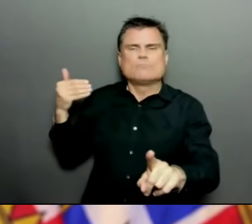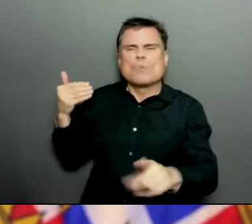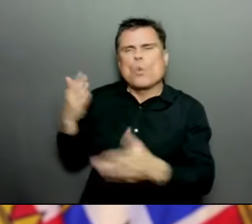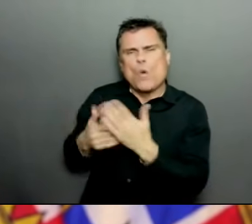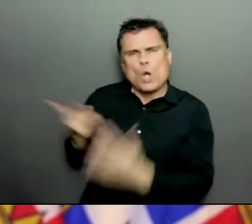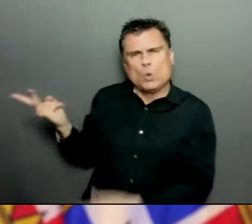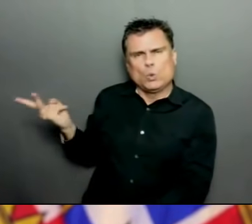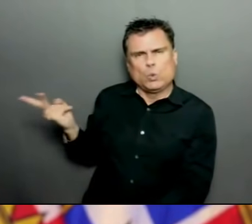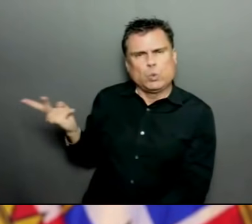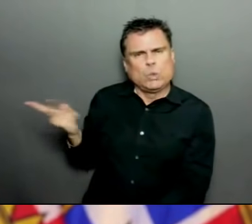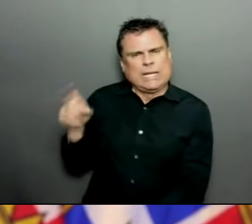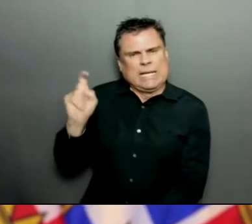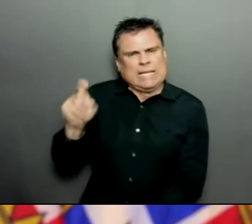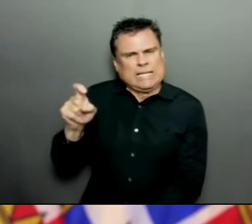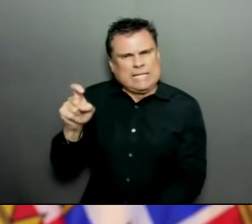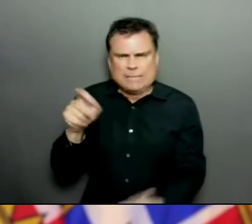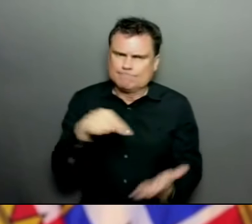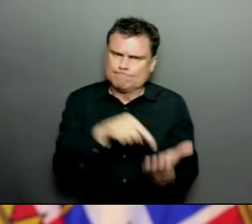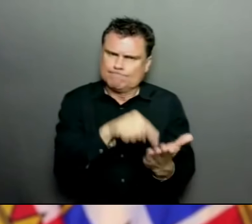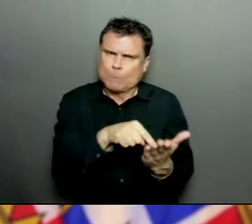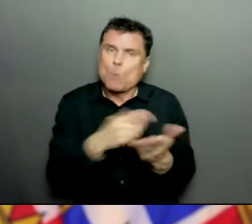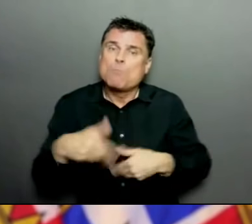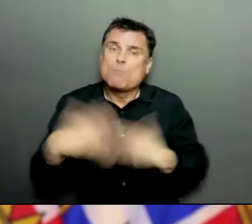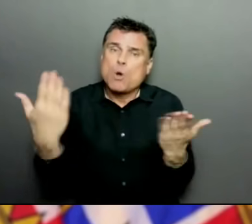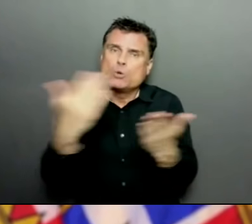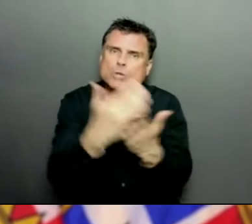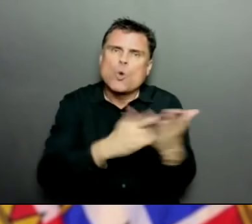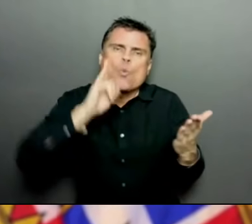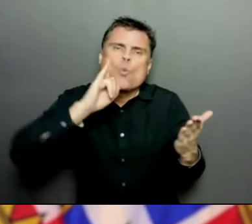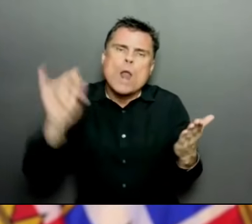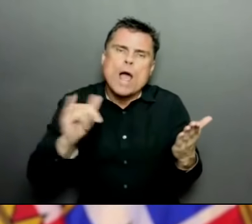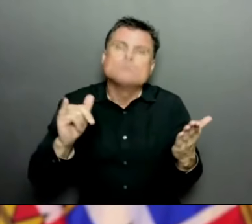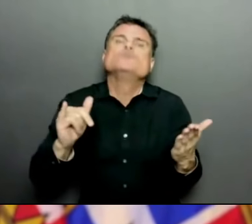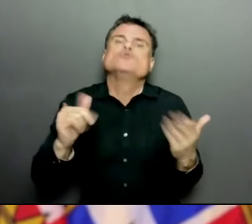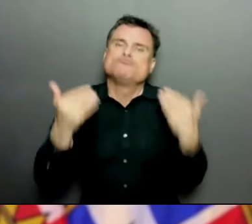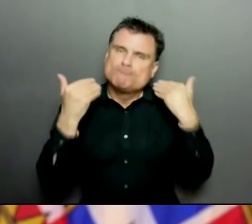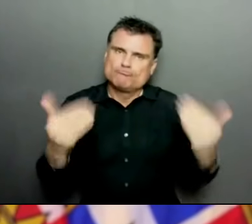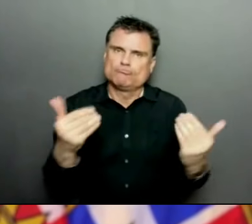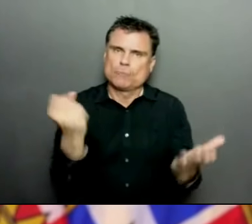could be done in a safe way? I think, first to say that